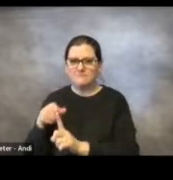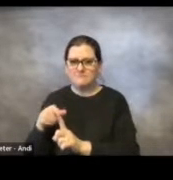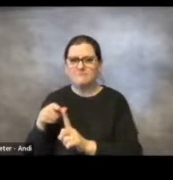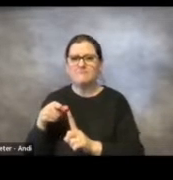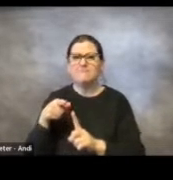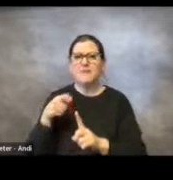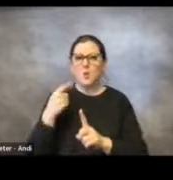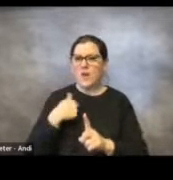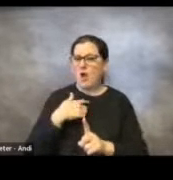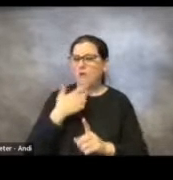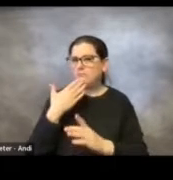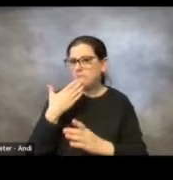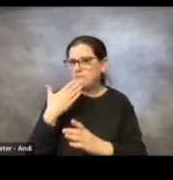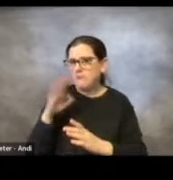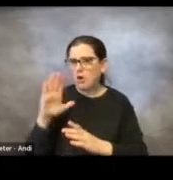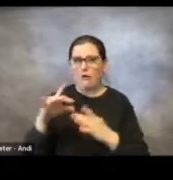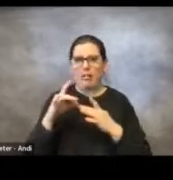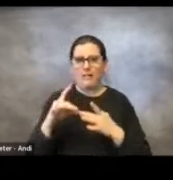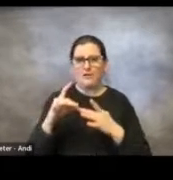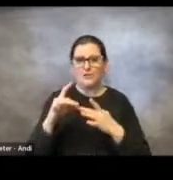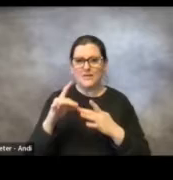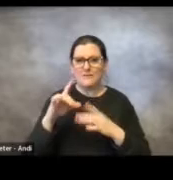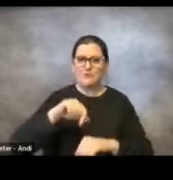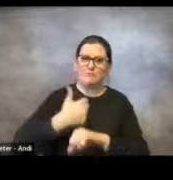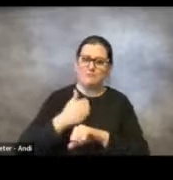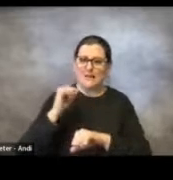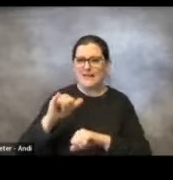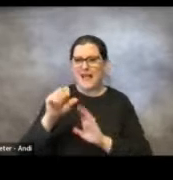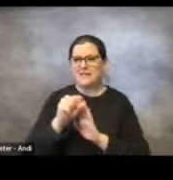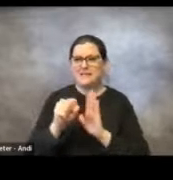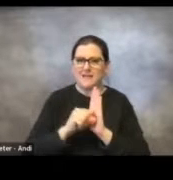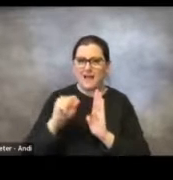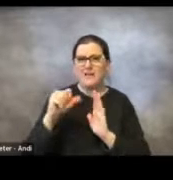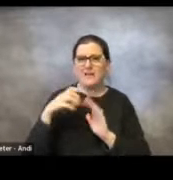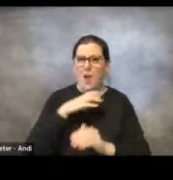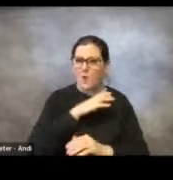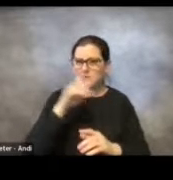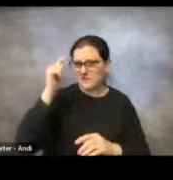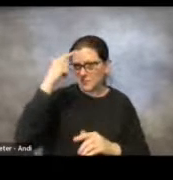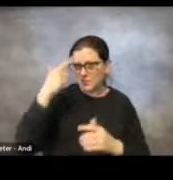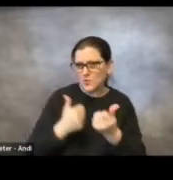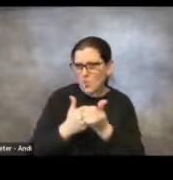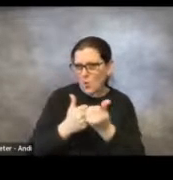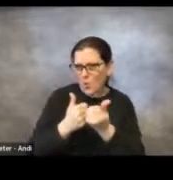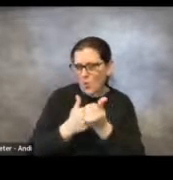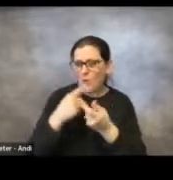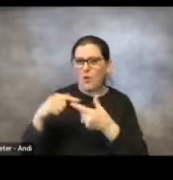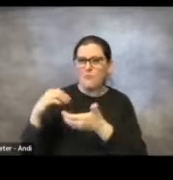leadership on putting together this Council of State Governments report and for partnering so much with NASHIA